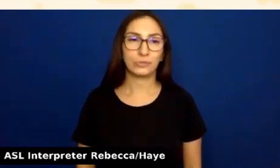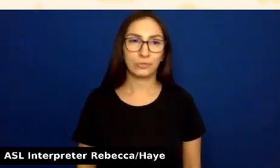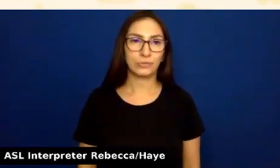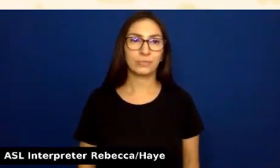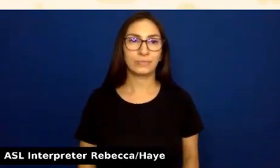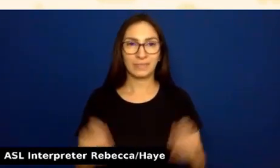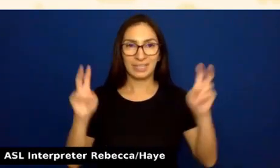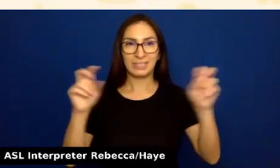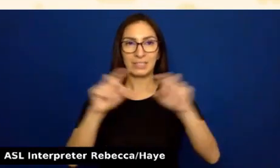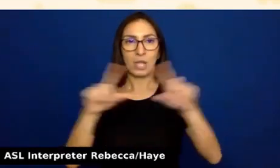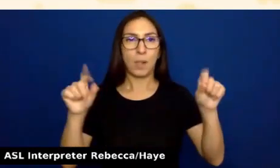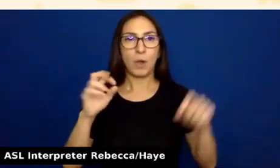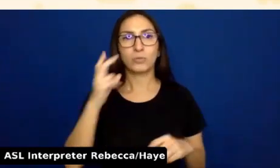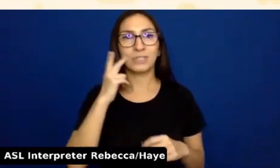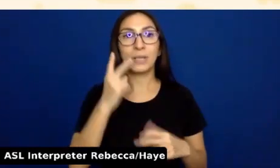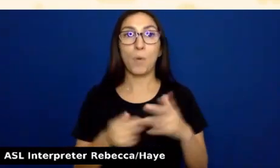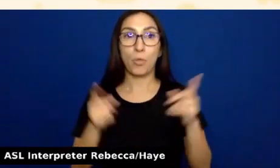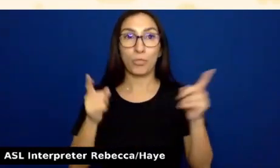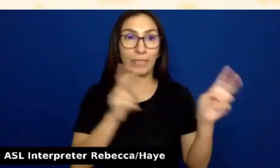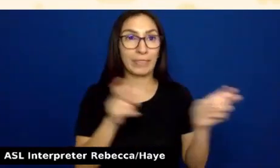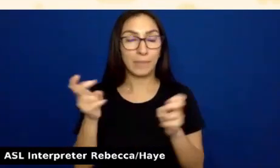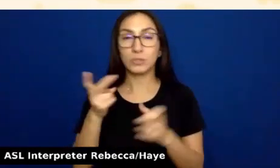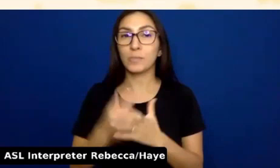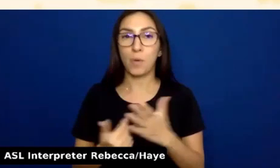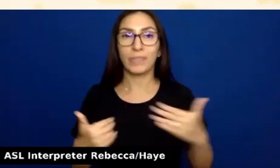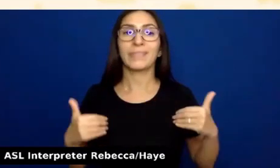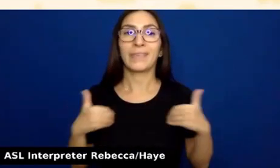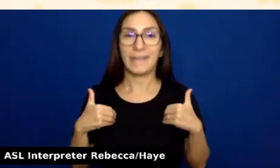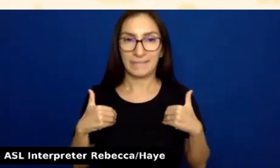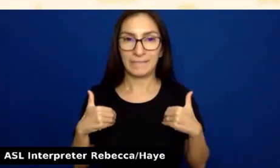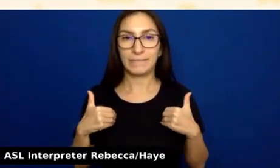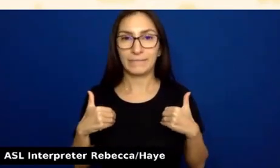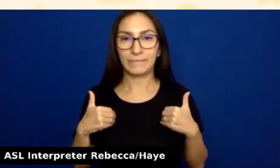And as you can see, both of these themes do have page titles included.